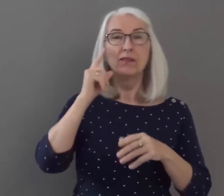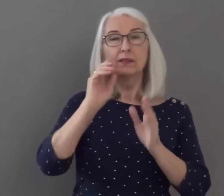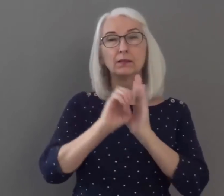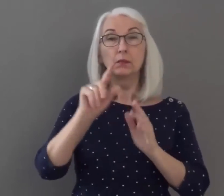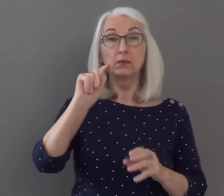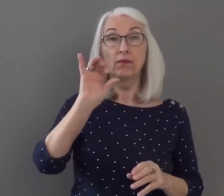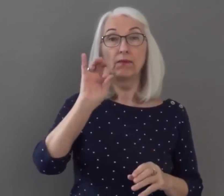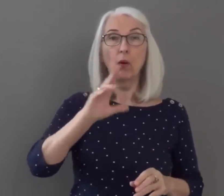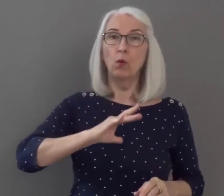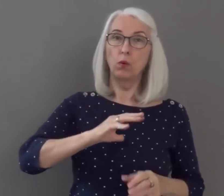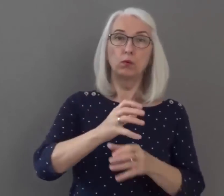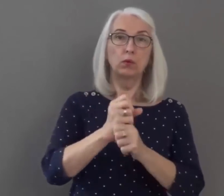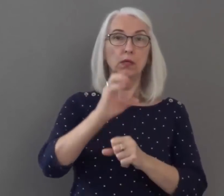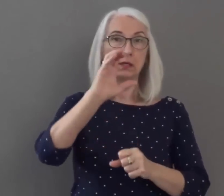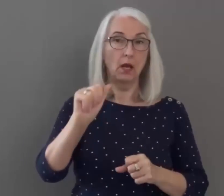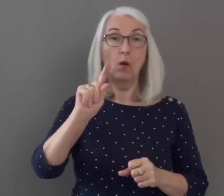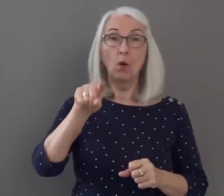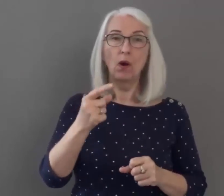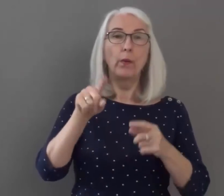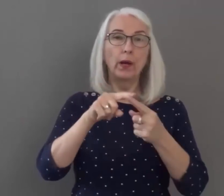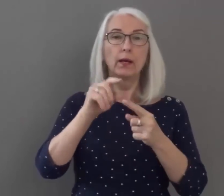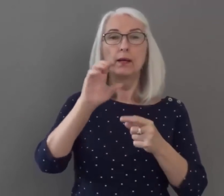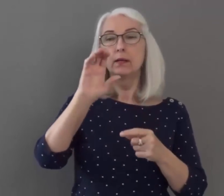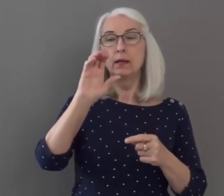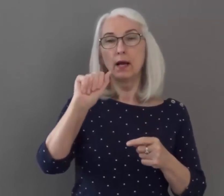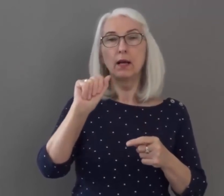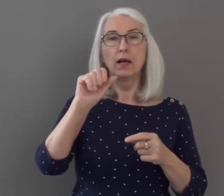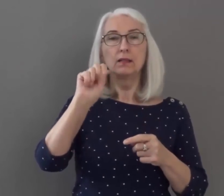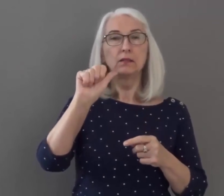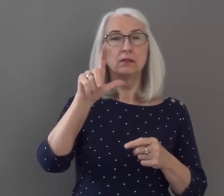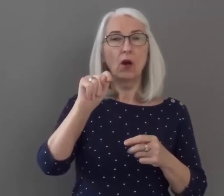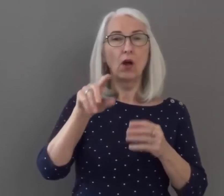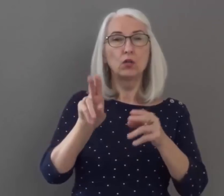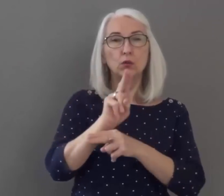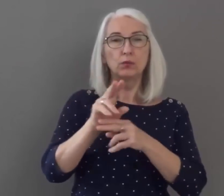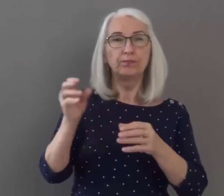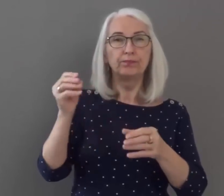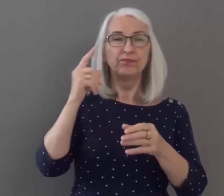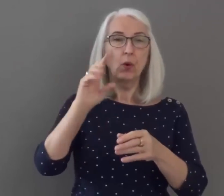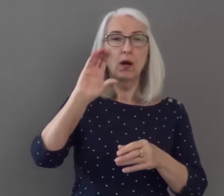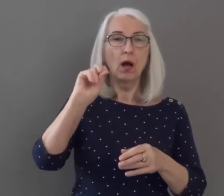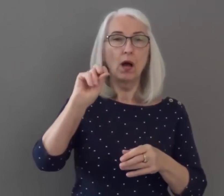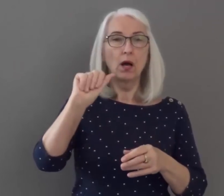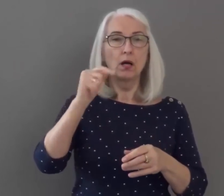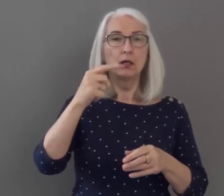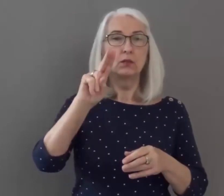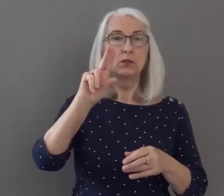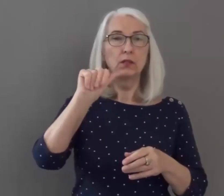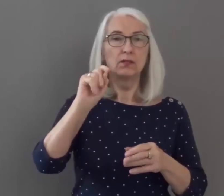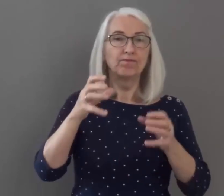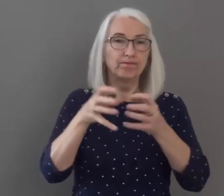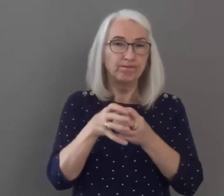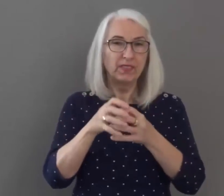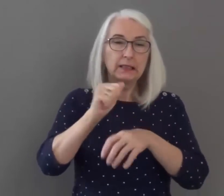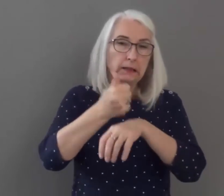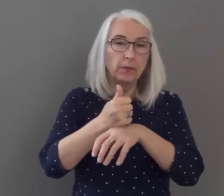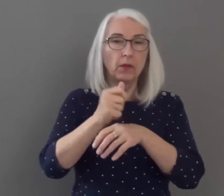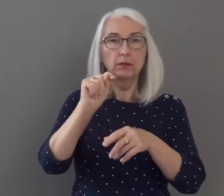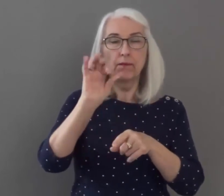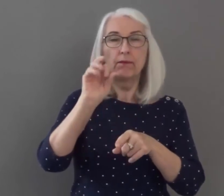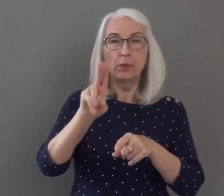For example, tofu is an excellent source of calcium only when a calcium salt is used to coagulate or “set” the tofu.